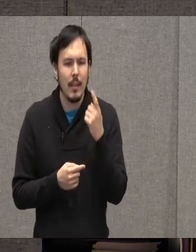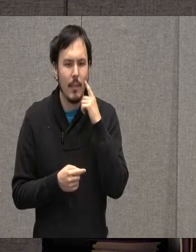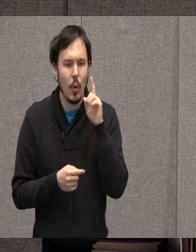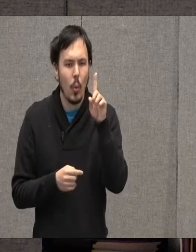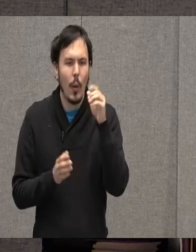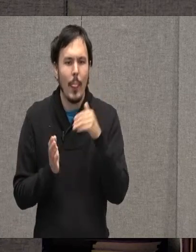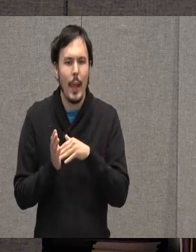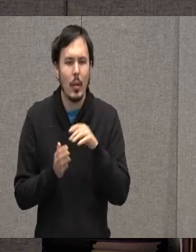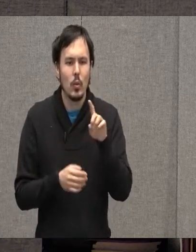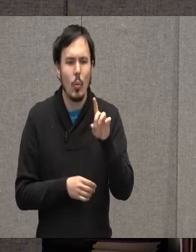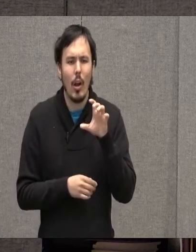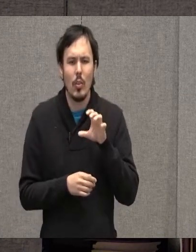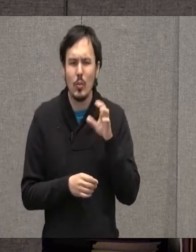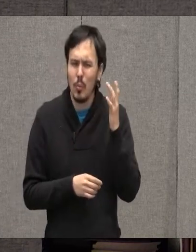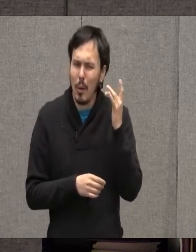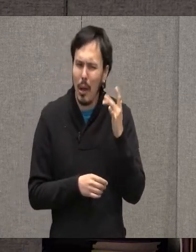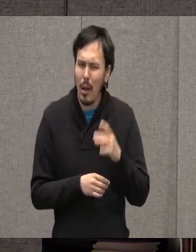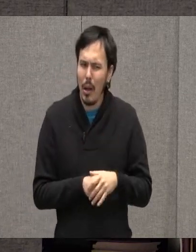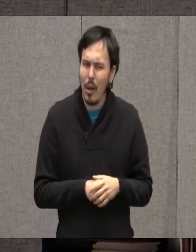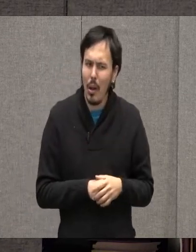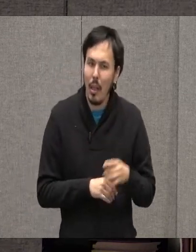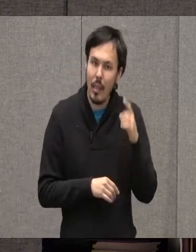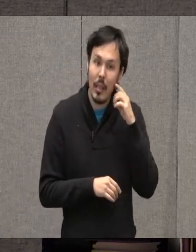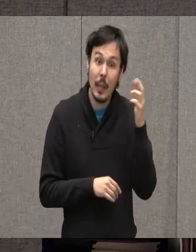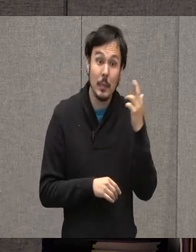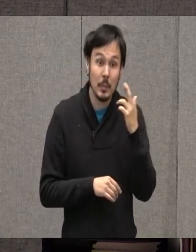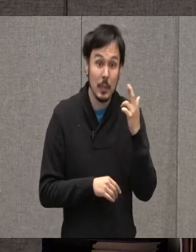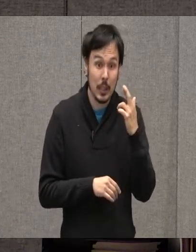I think it's because we get here we get to add an extra hundred right, we get to the 600 the 1,200.